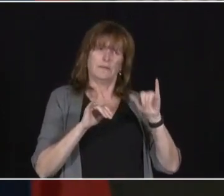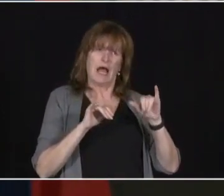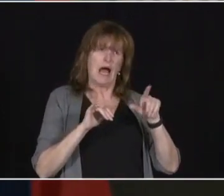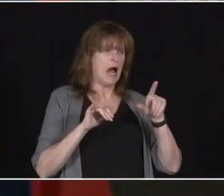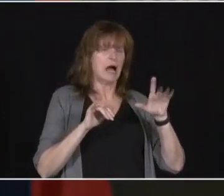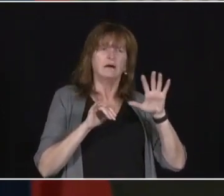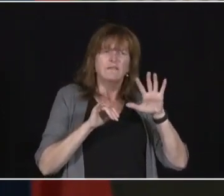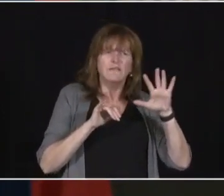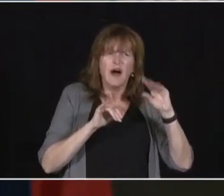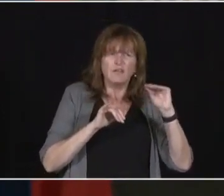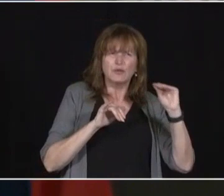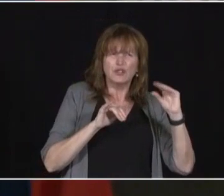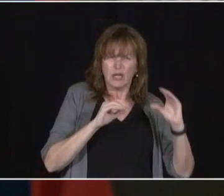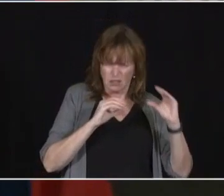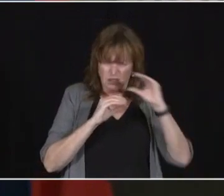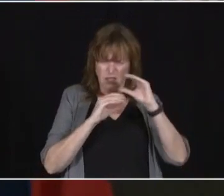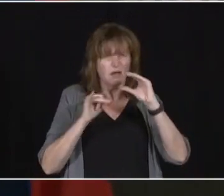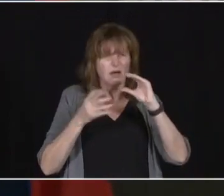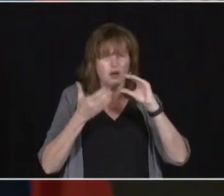But it's a tough time for everyone.